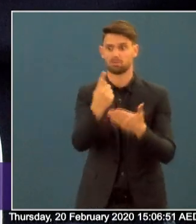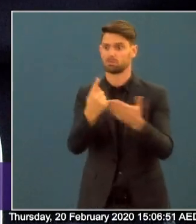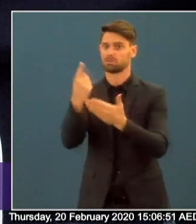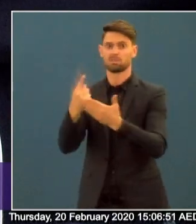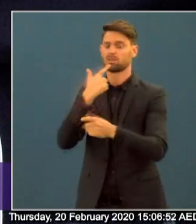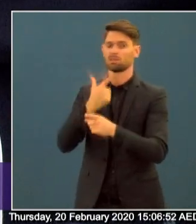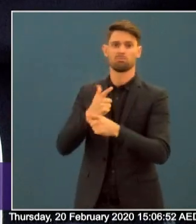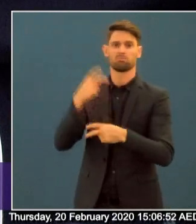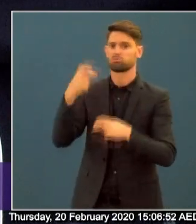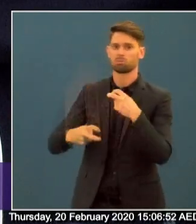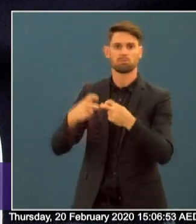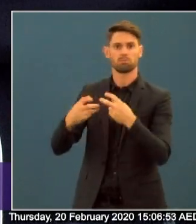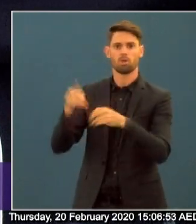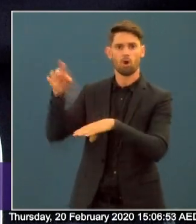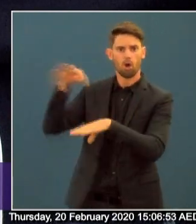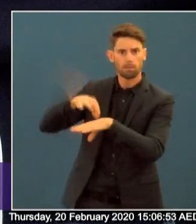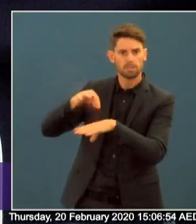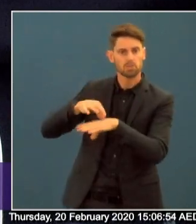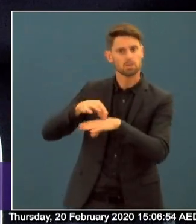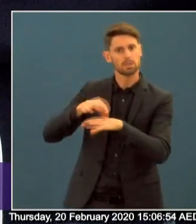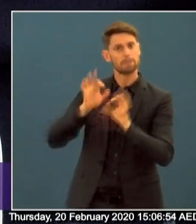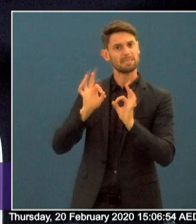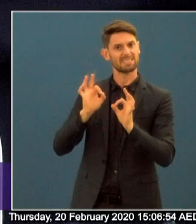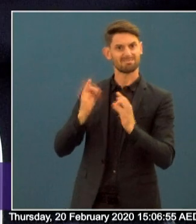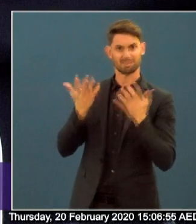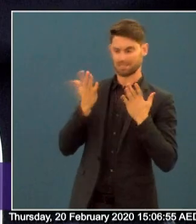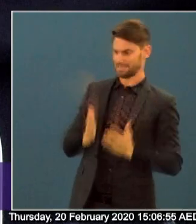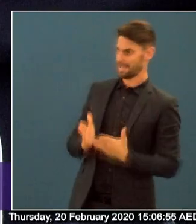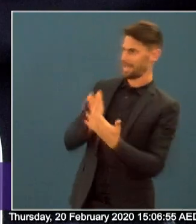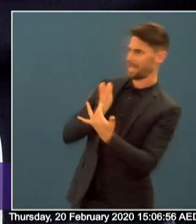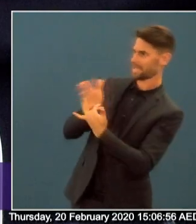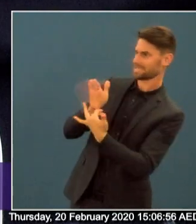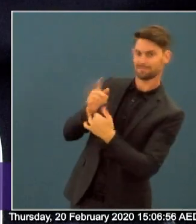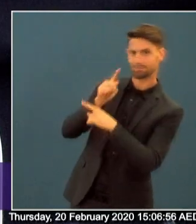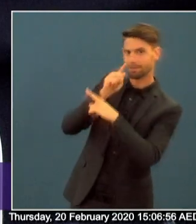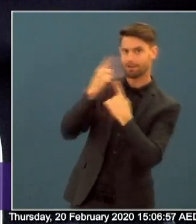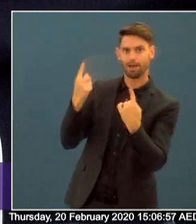primarily related to physical access and having support workers available